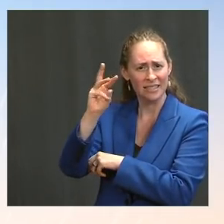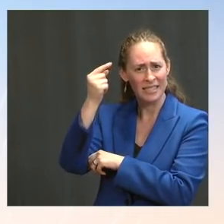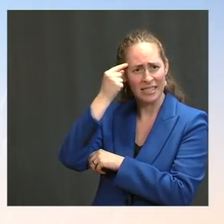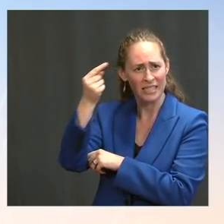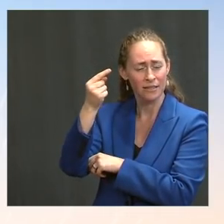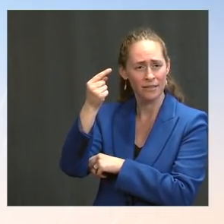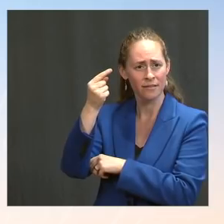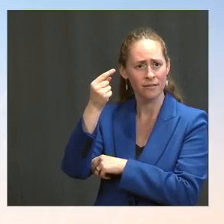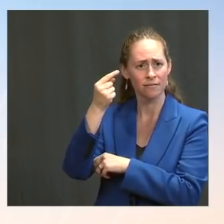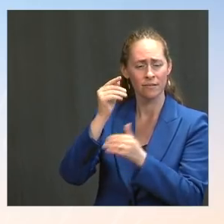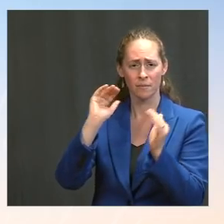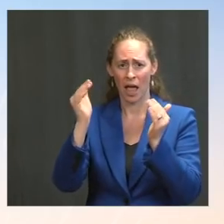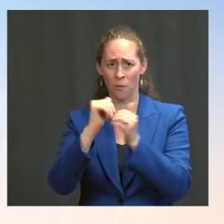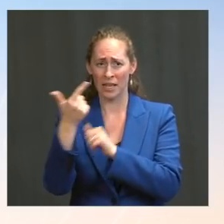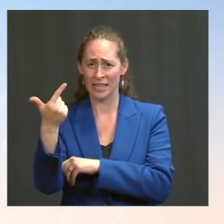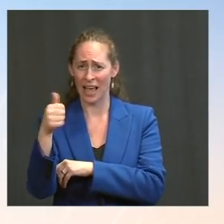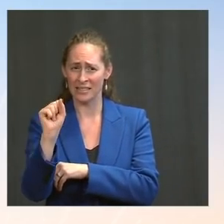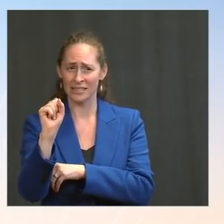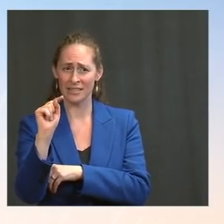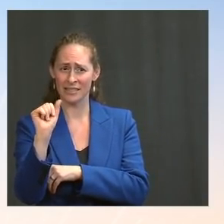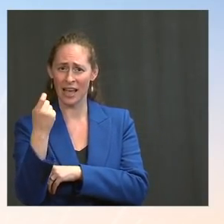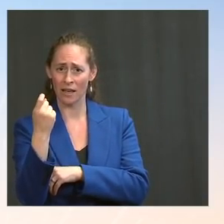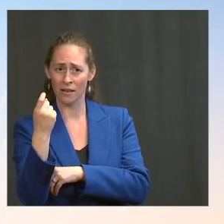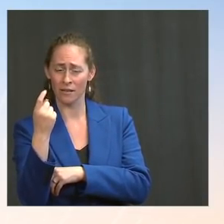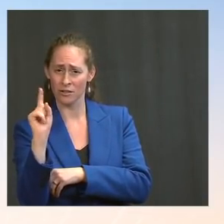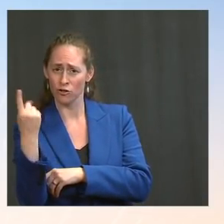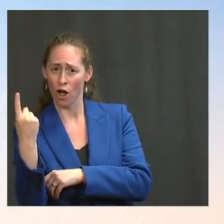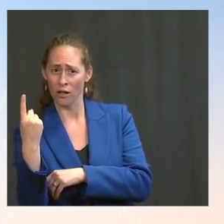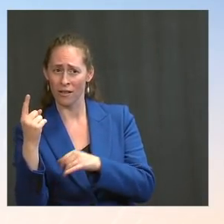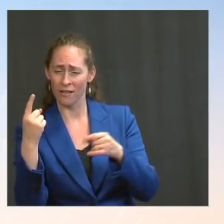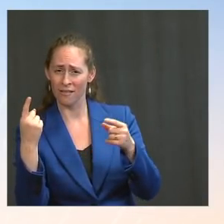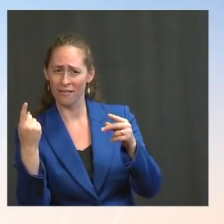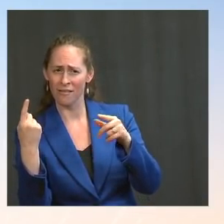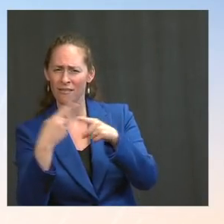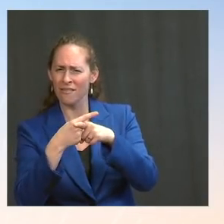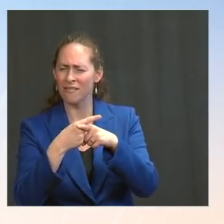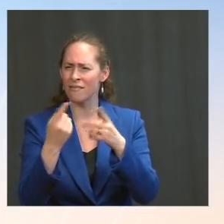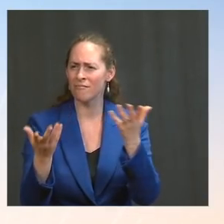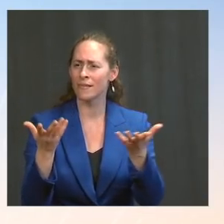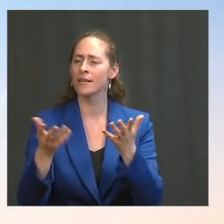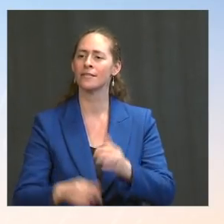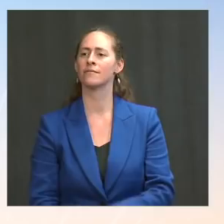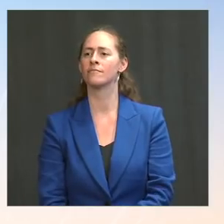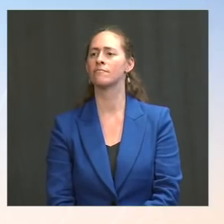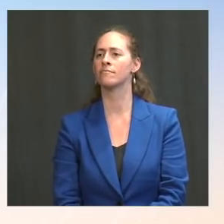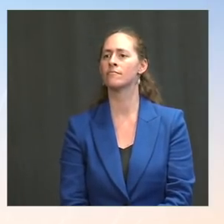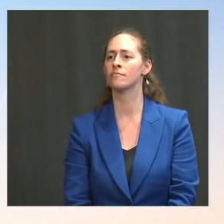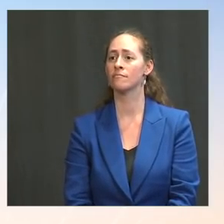this Fourth of July versus last year? Ms. Psaki: I would say: If you don't like hot dogs, you may not care of the reduction of costs. The Press: You can't -- Ms. Psaki: You don't have to like hot dogs.